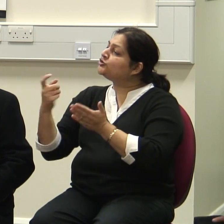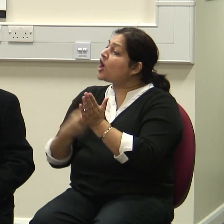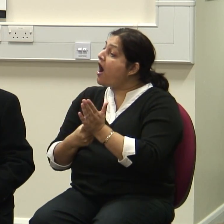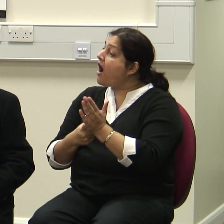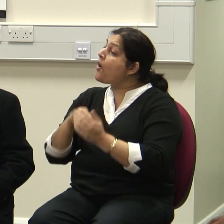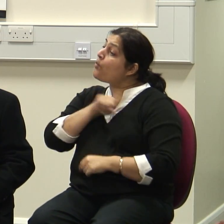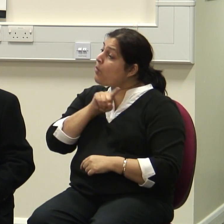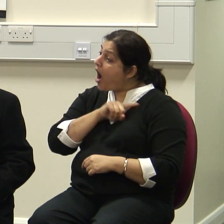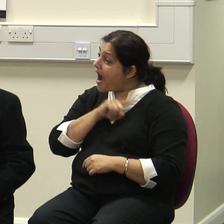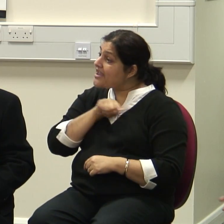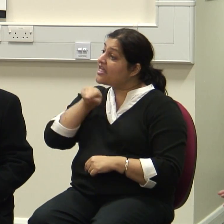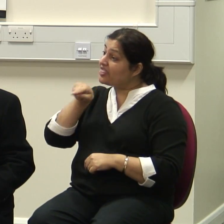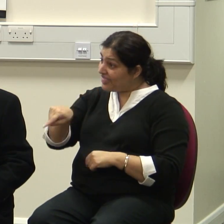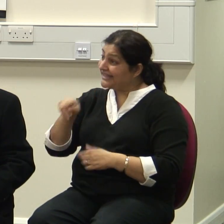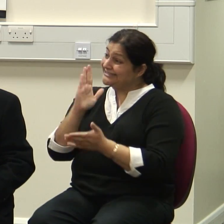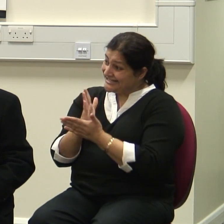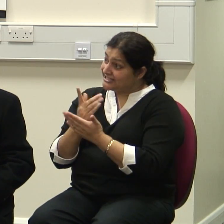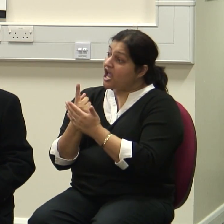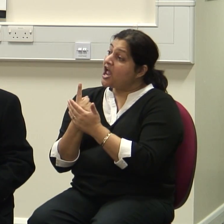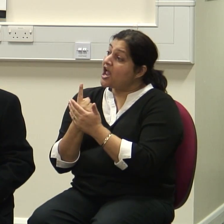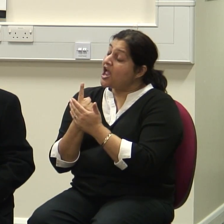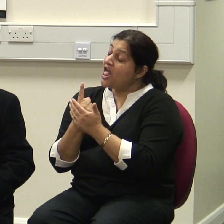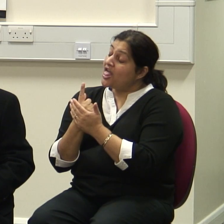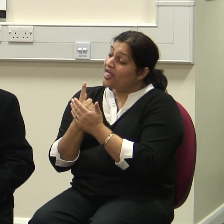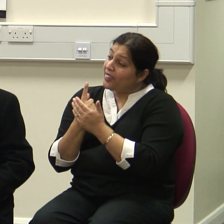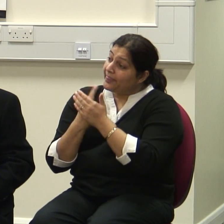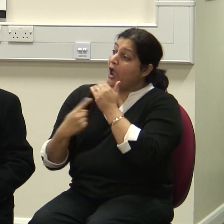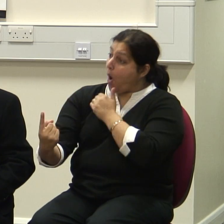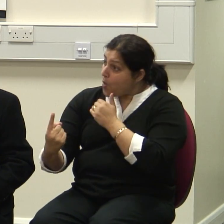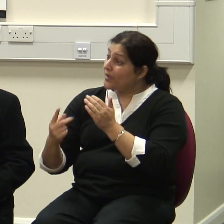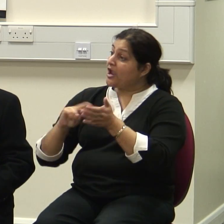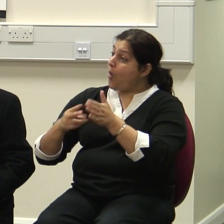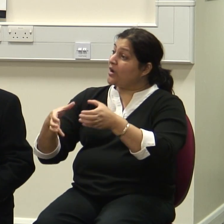and I'm still happy to be associated with them – it’s the only organisation that